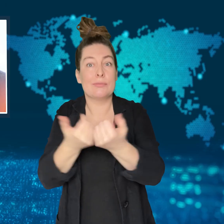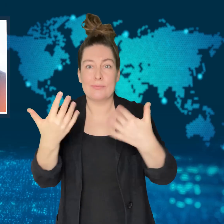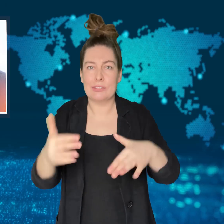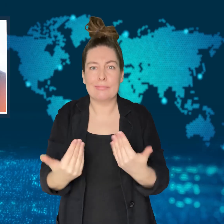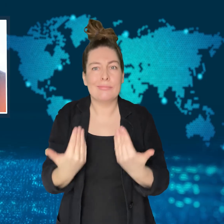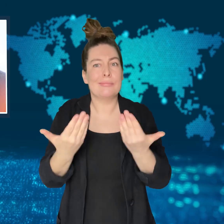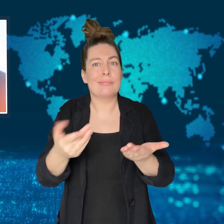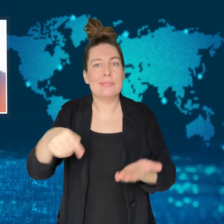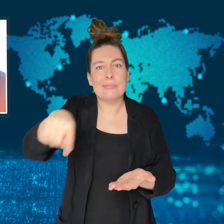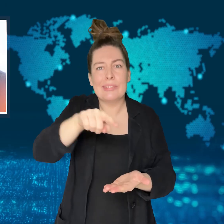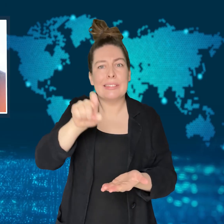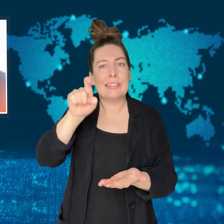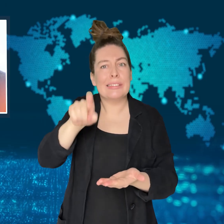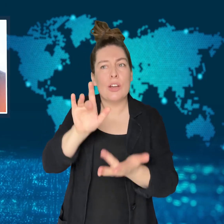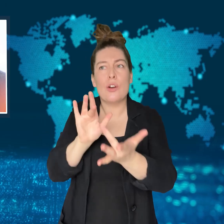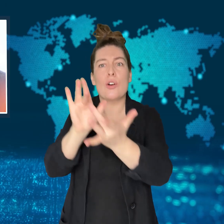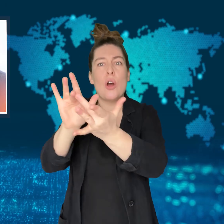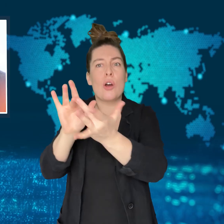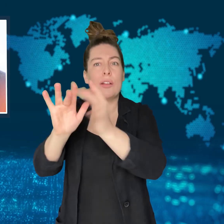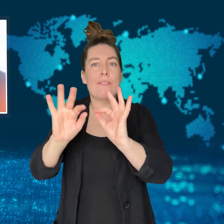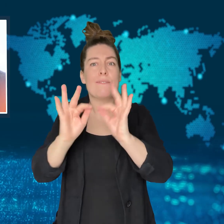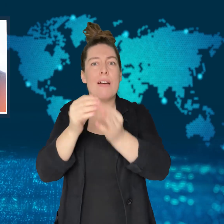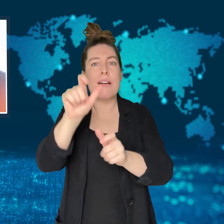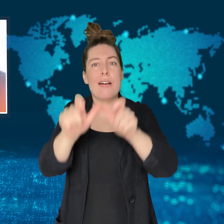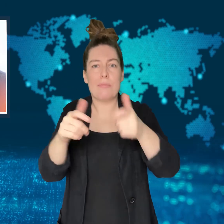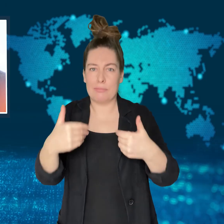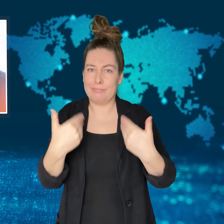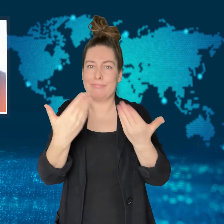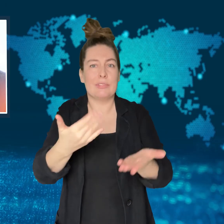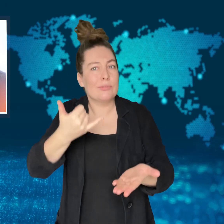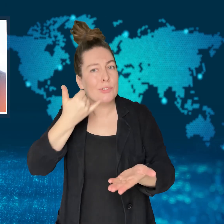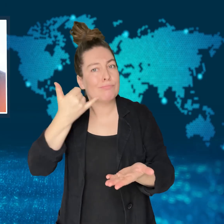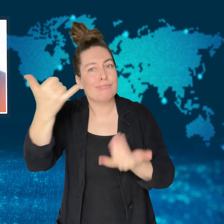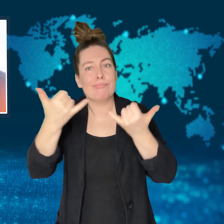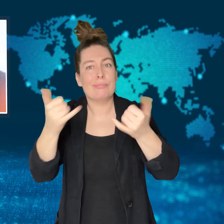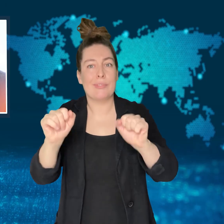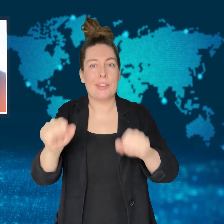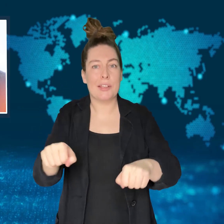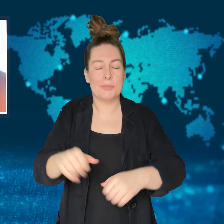the impacted families to be able to contact family members.